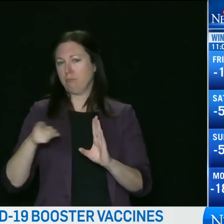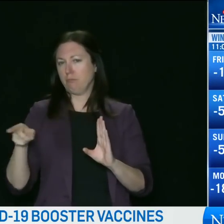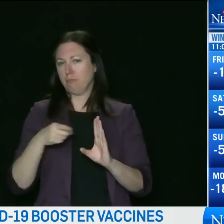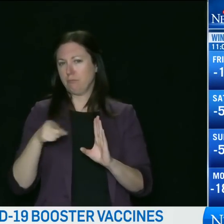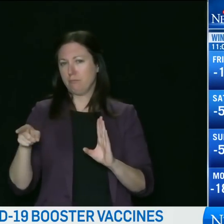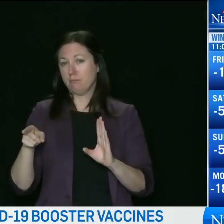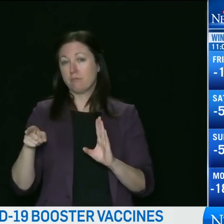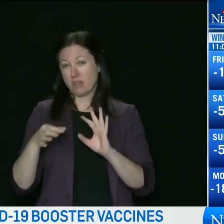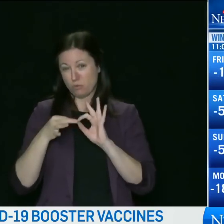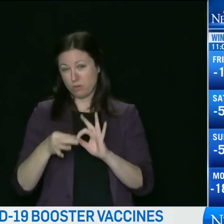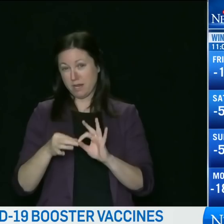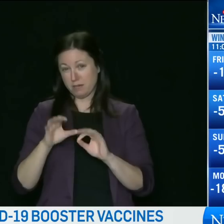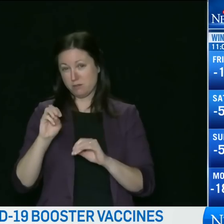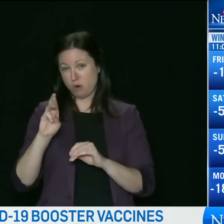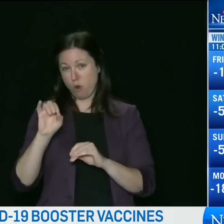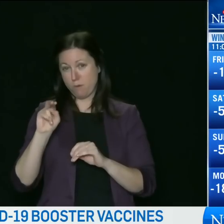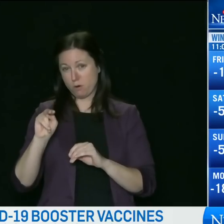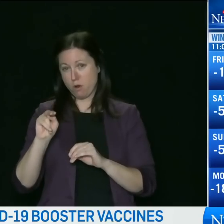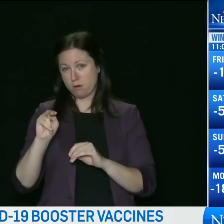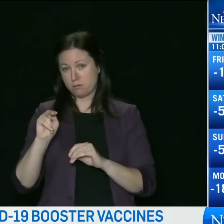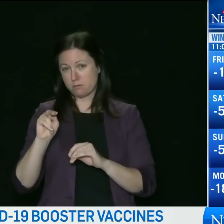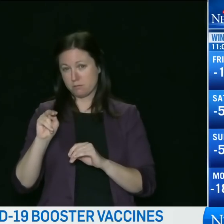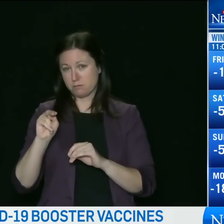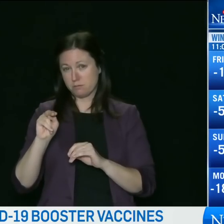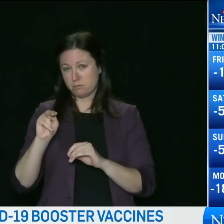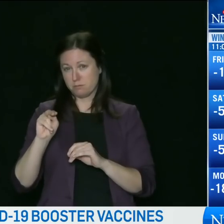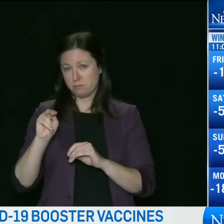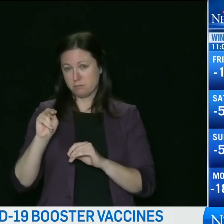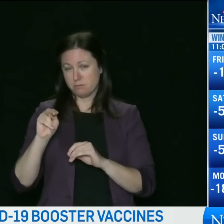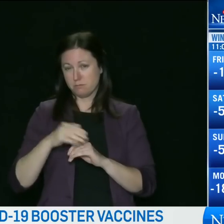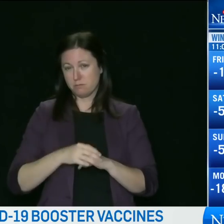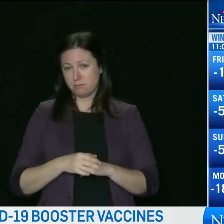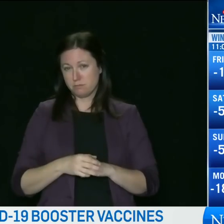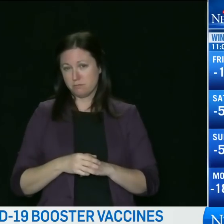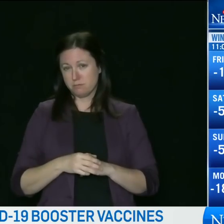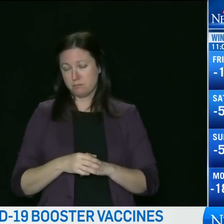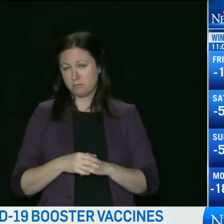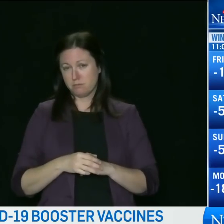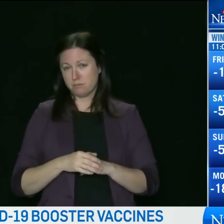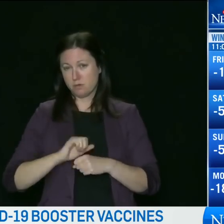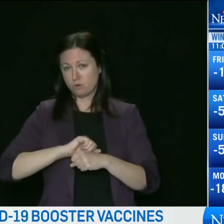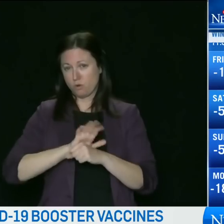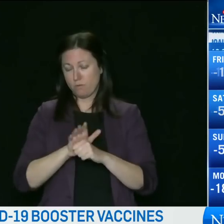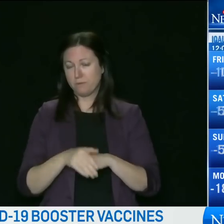Reporter: I'M WONDERING IF